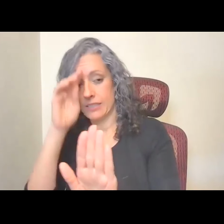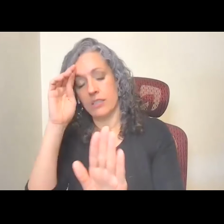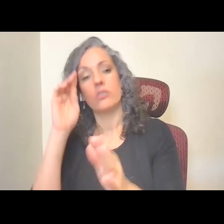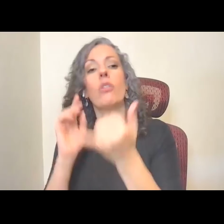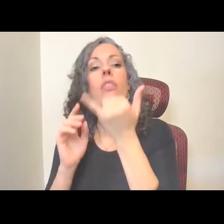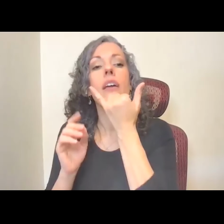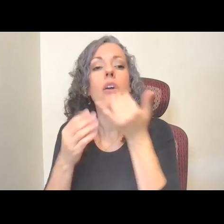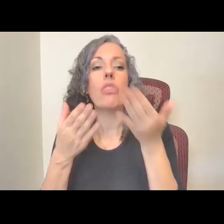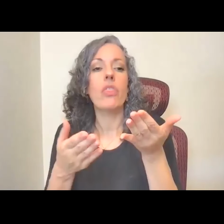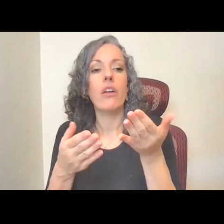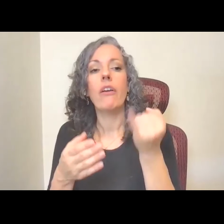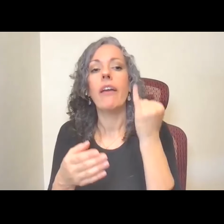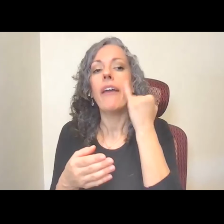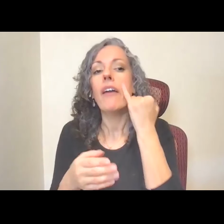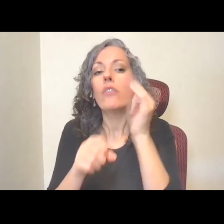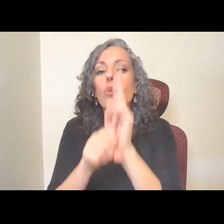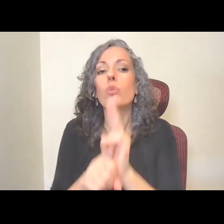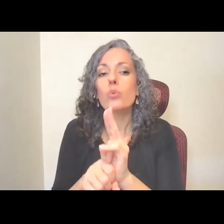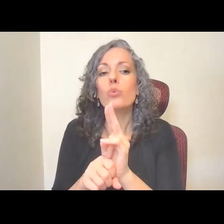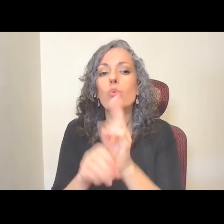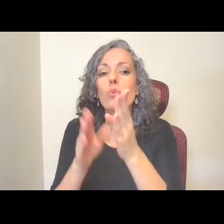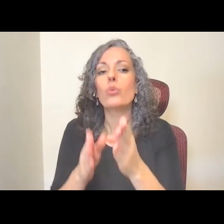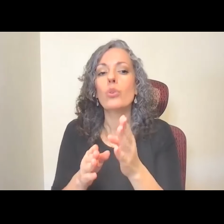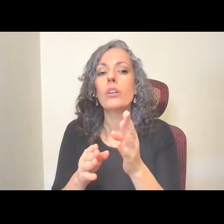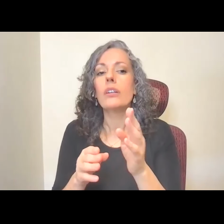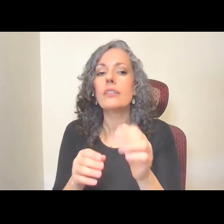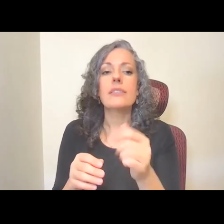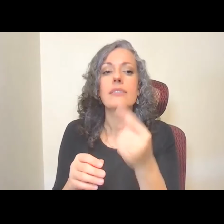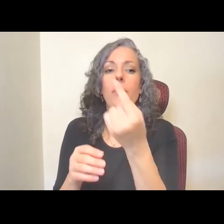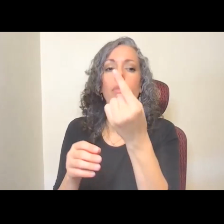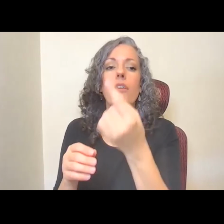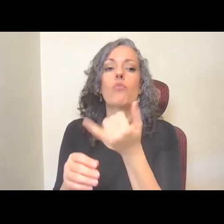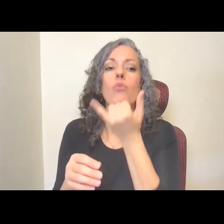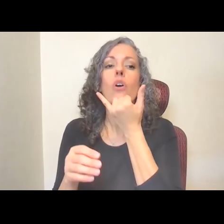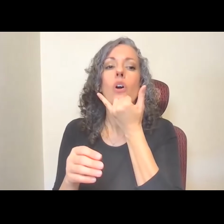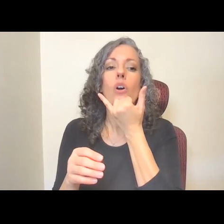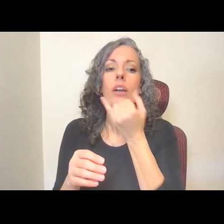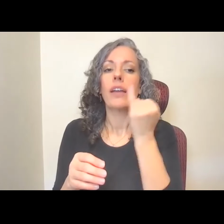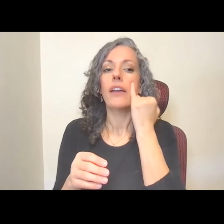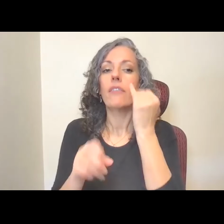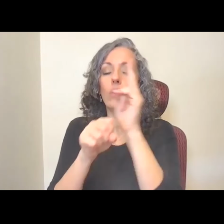users enter something that is not a year with four digits and if users enters letters in this